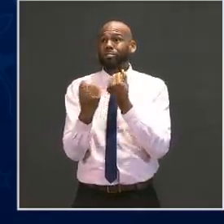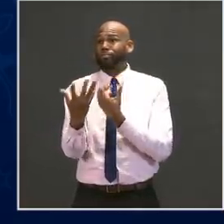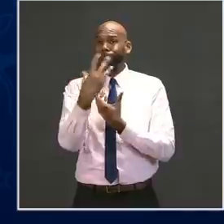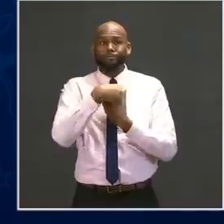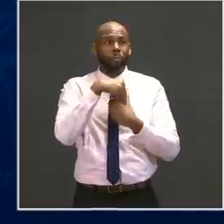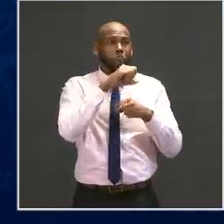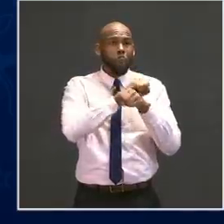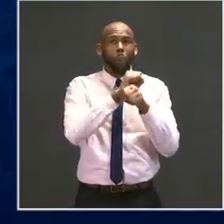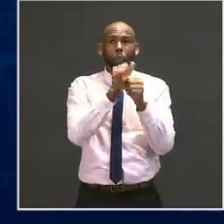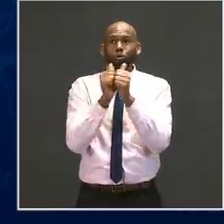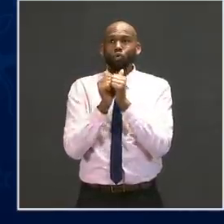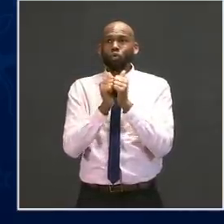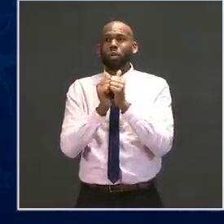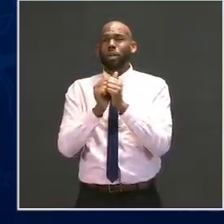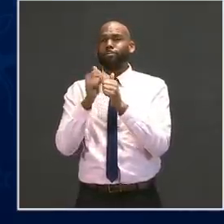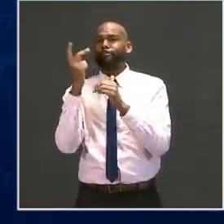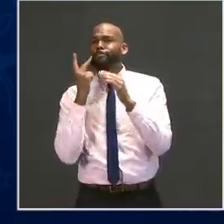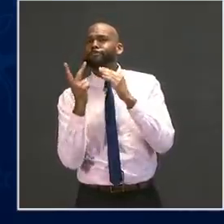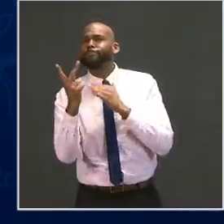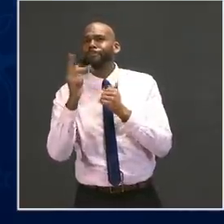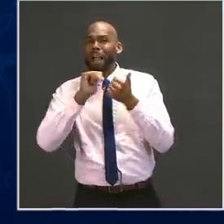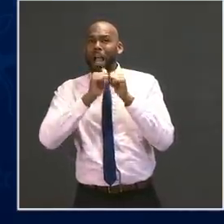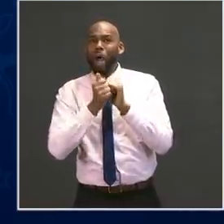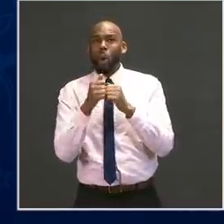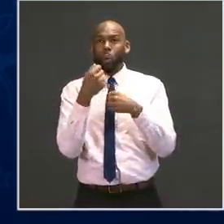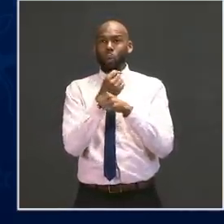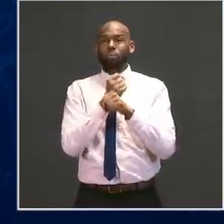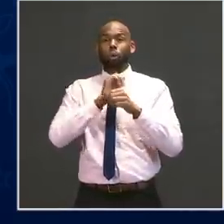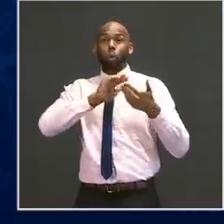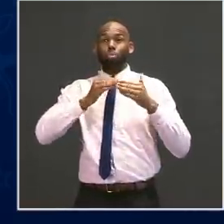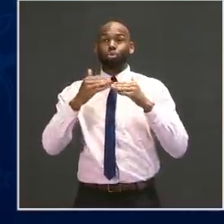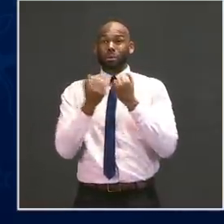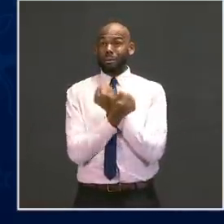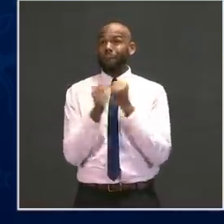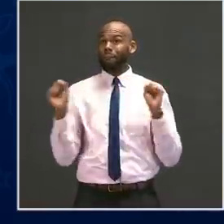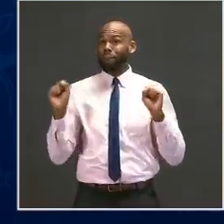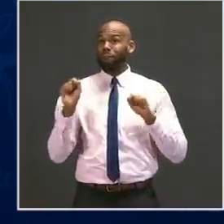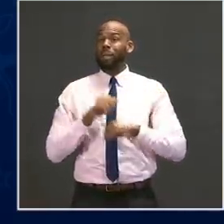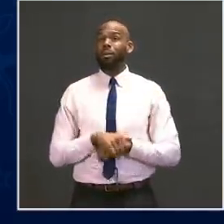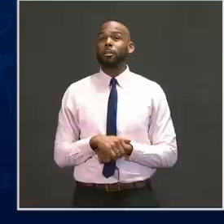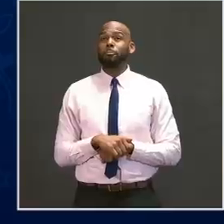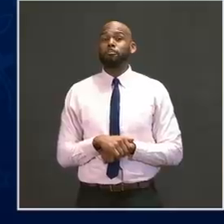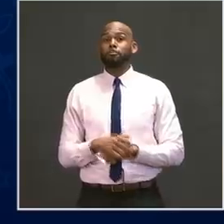ahead about our efforts to make our communities safer. Also, as many of you are tracking,